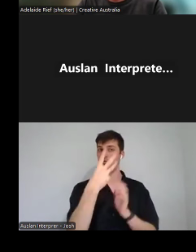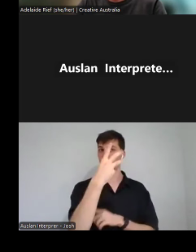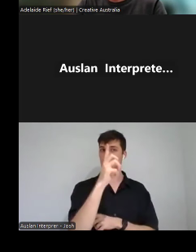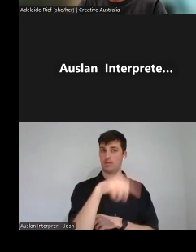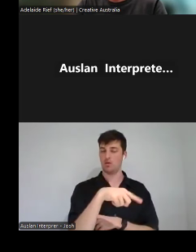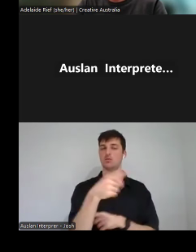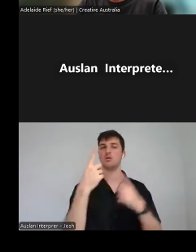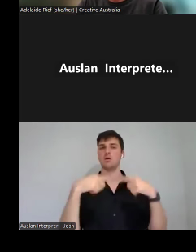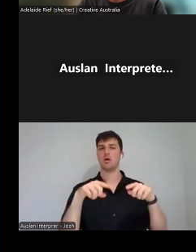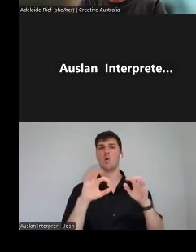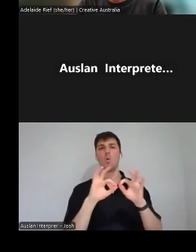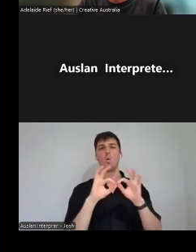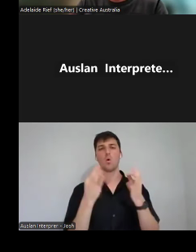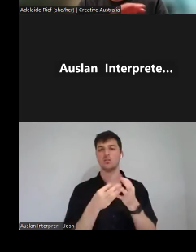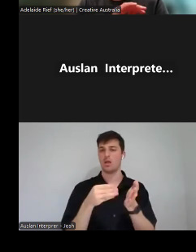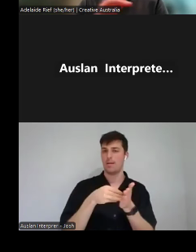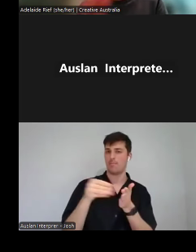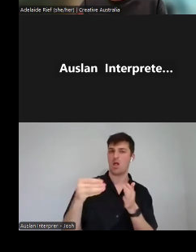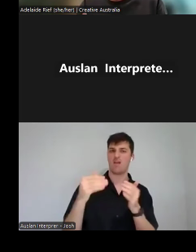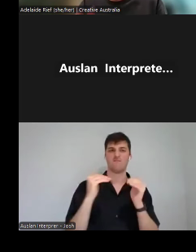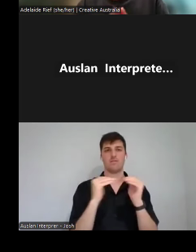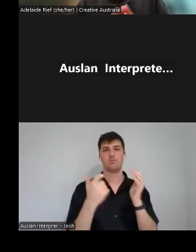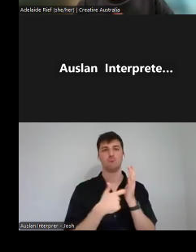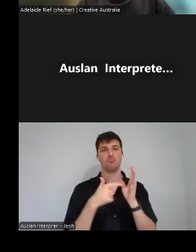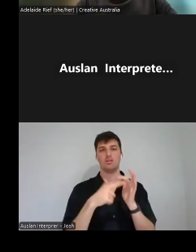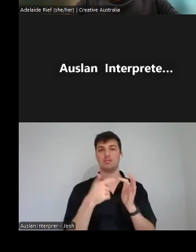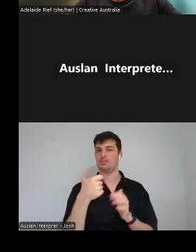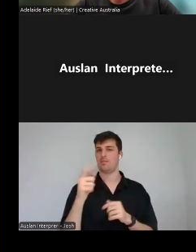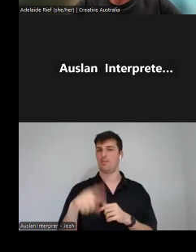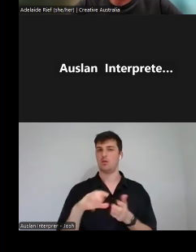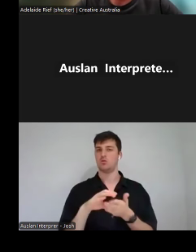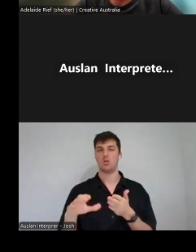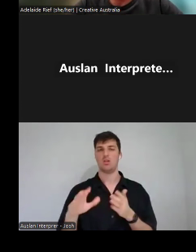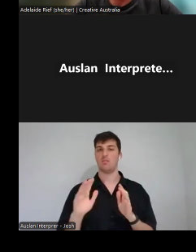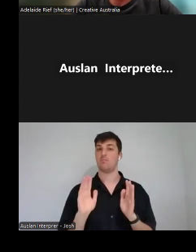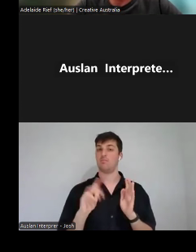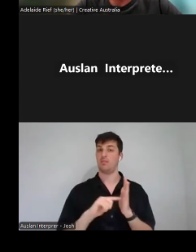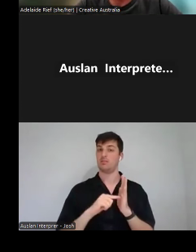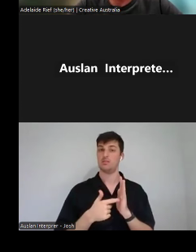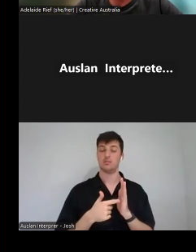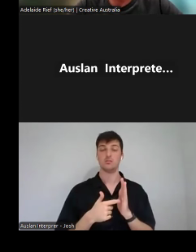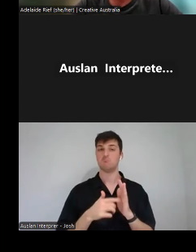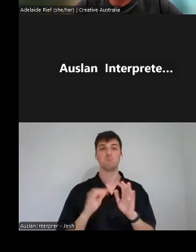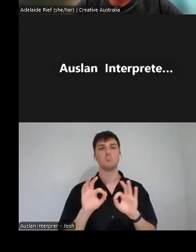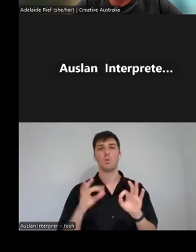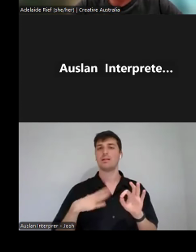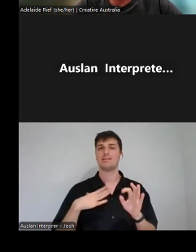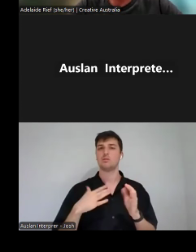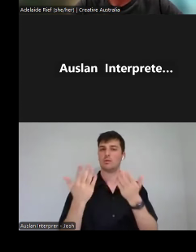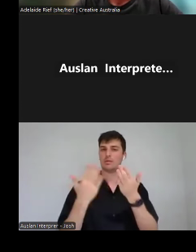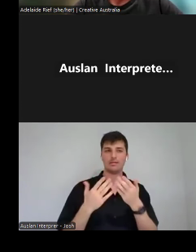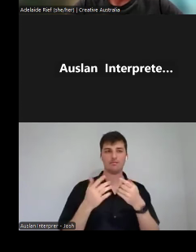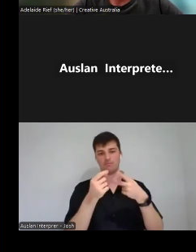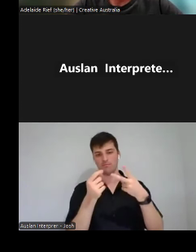a flat rate of $6,000. That is it. And you do not need to give us an itemised budget. We do